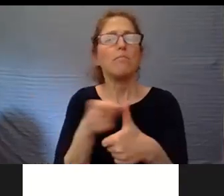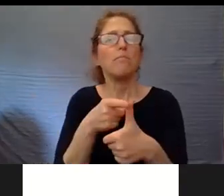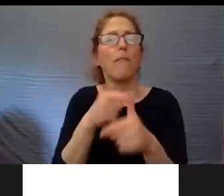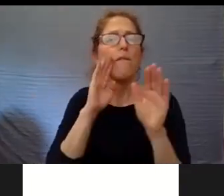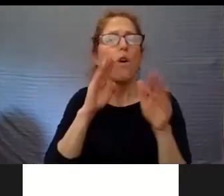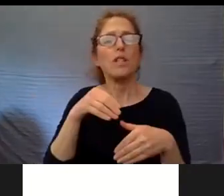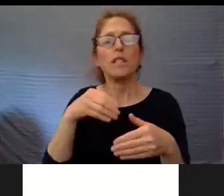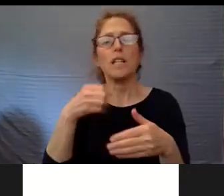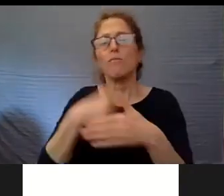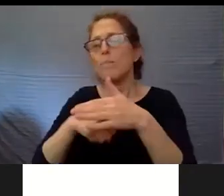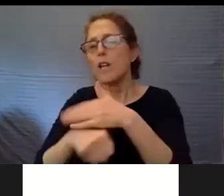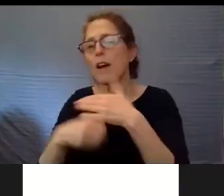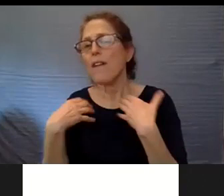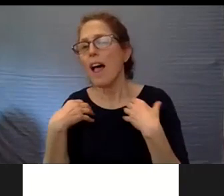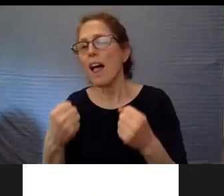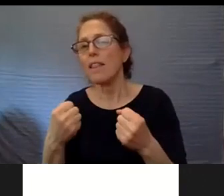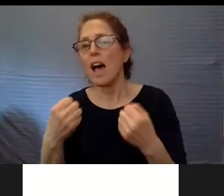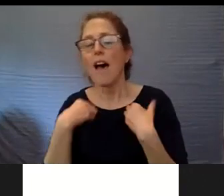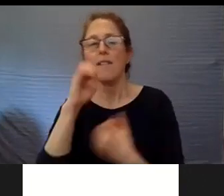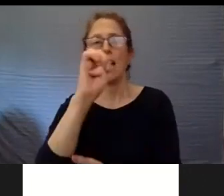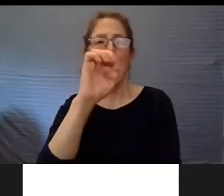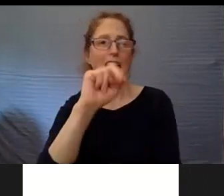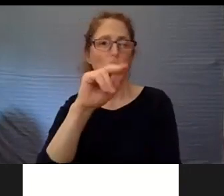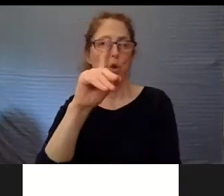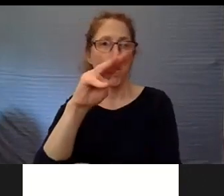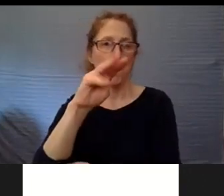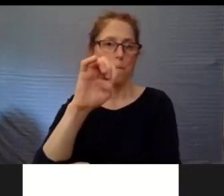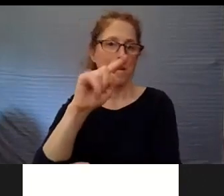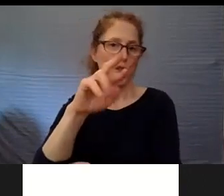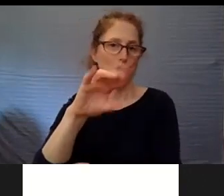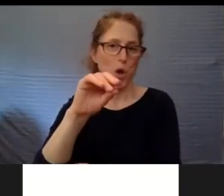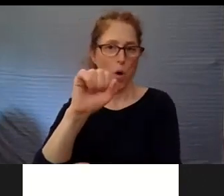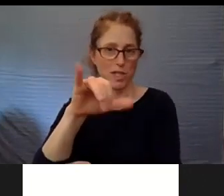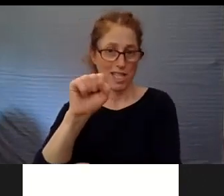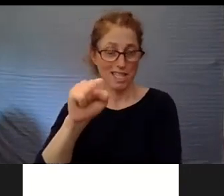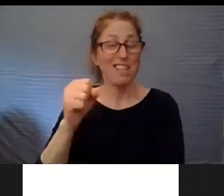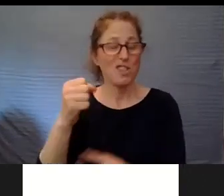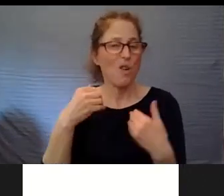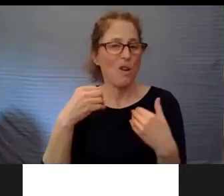I personally have endometriosis, and that's been a big focus in my writing and how chronic illness